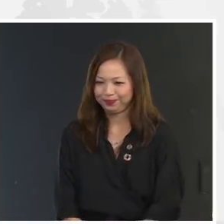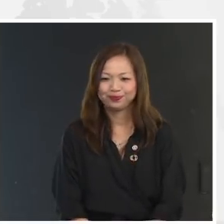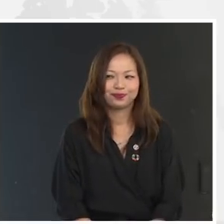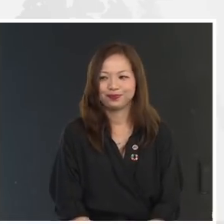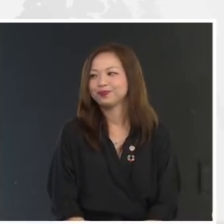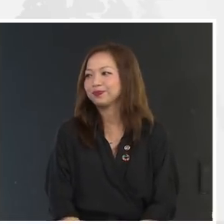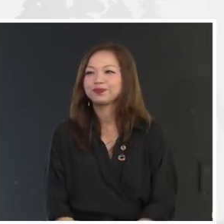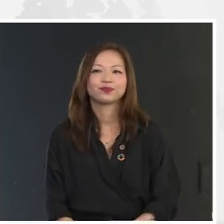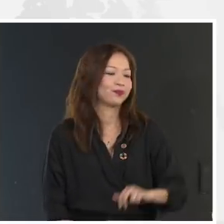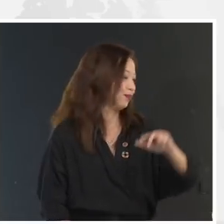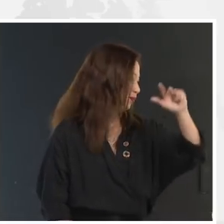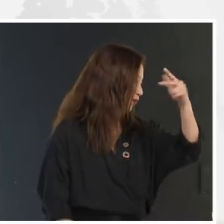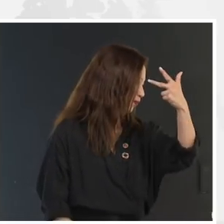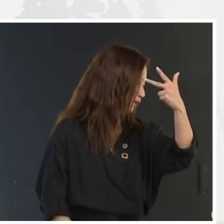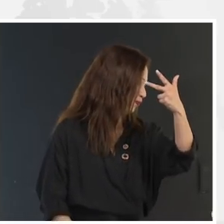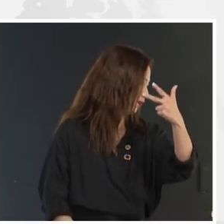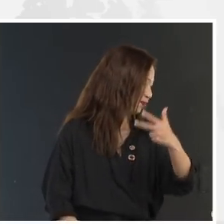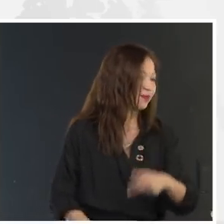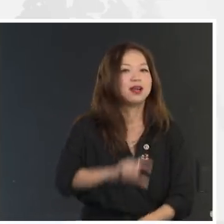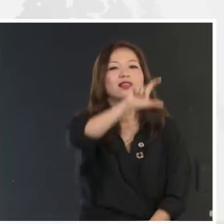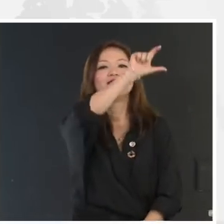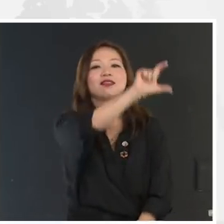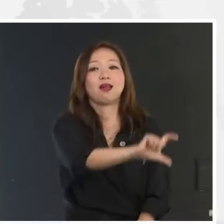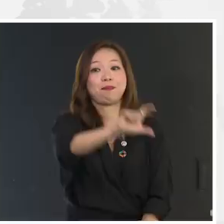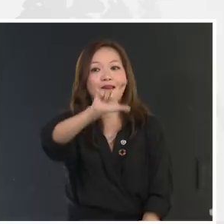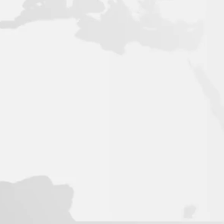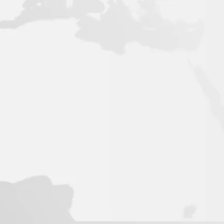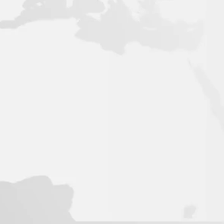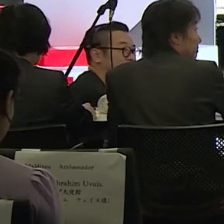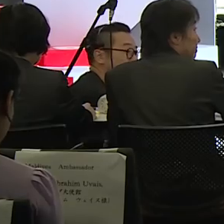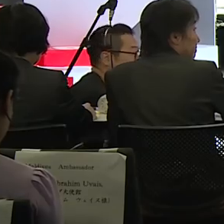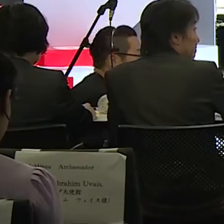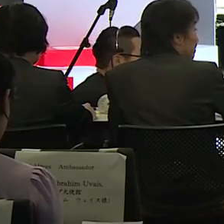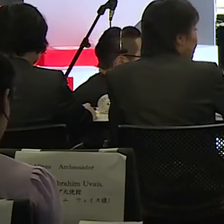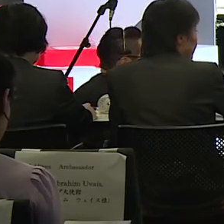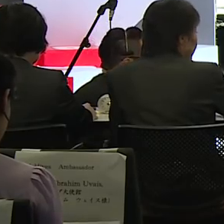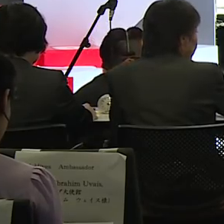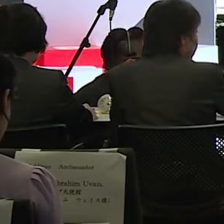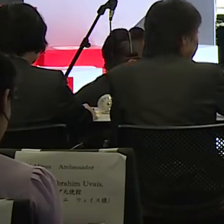Dr. Bashir Mohabit, welcome.